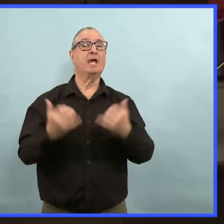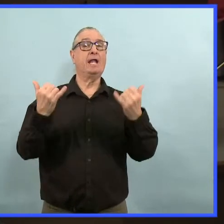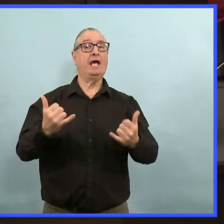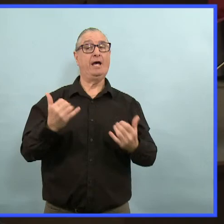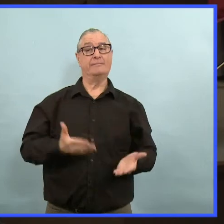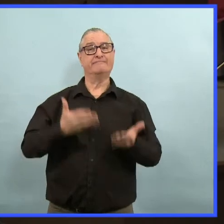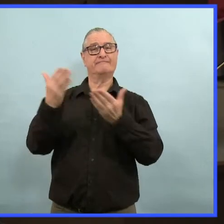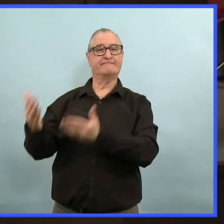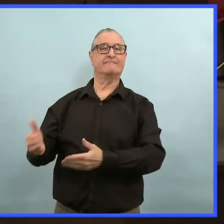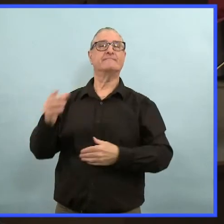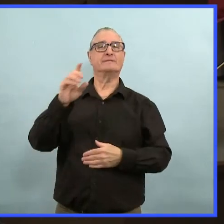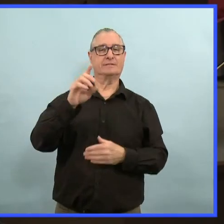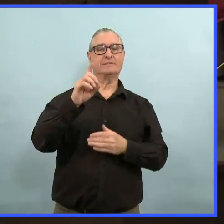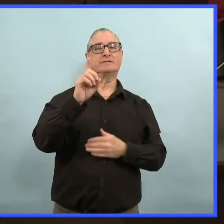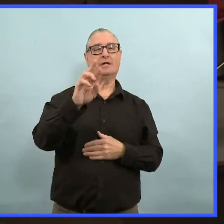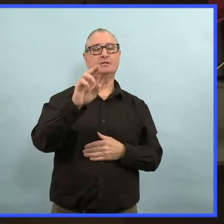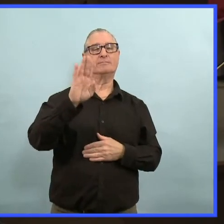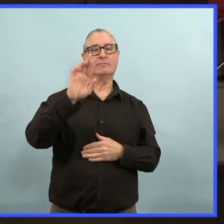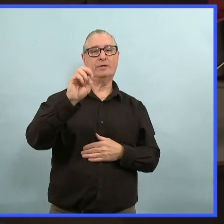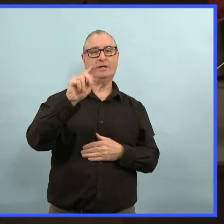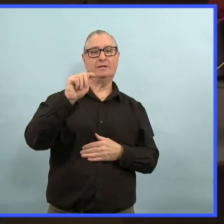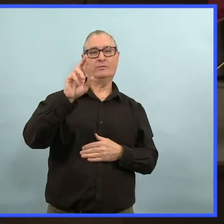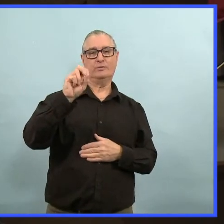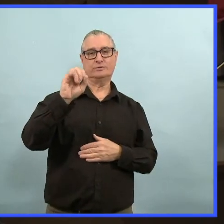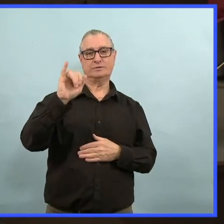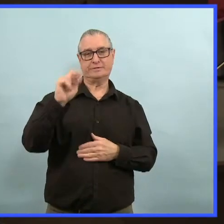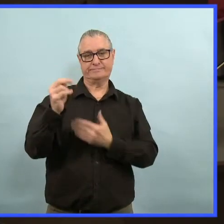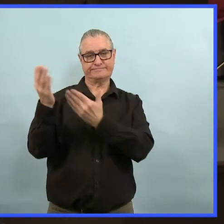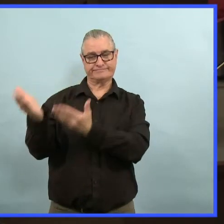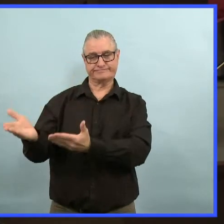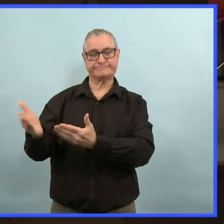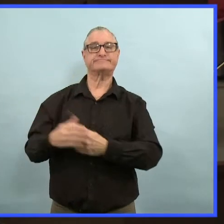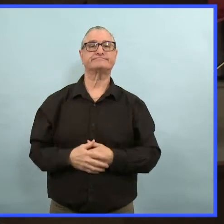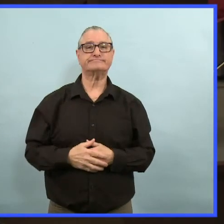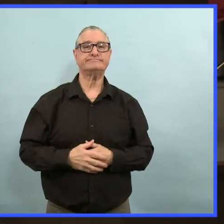good morning i'm brent russon manitoba's chief provincial public health officer